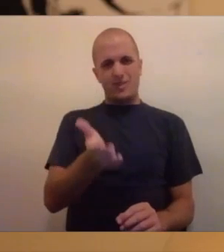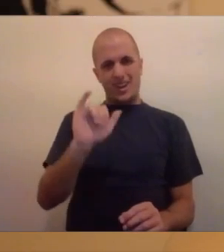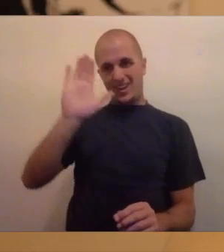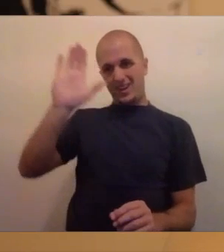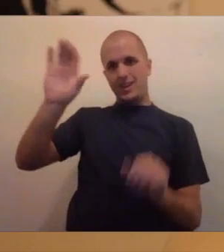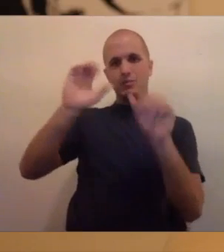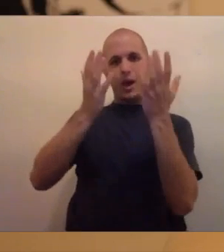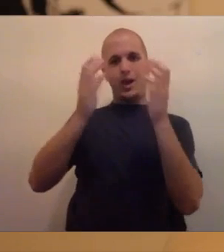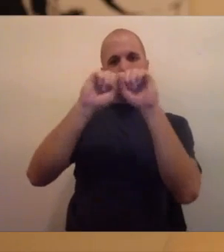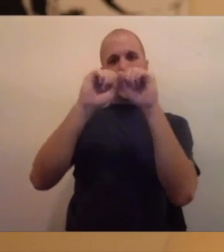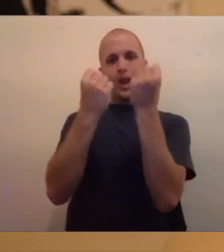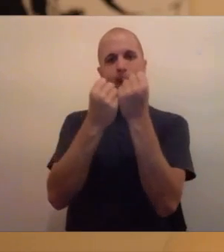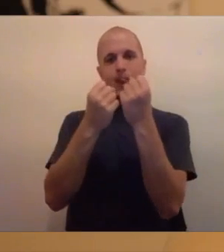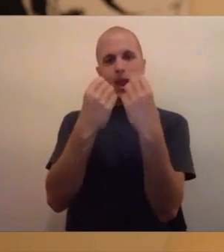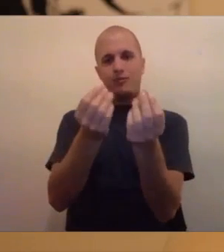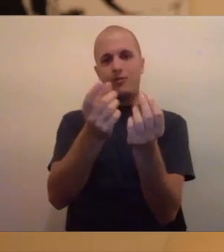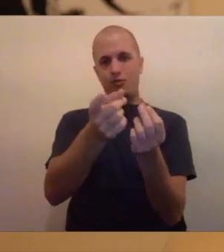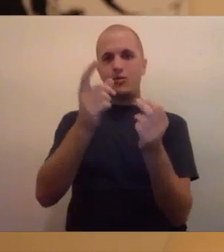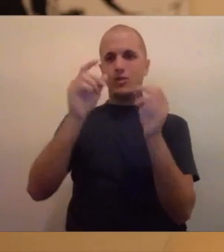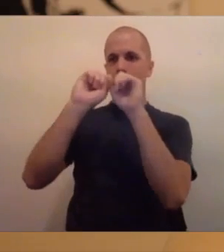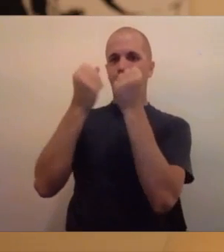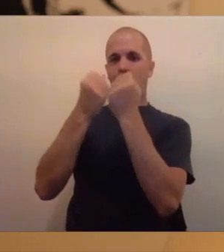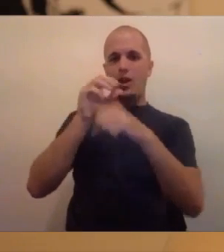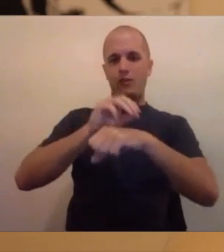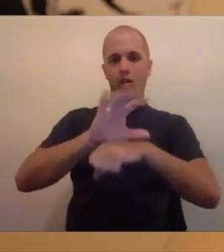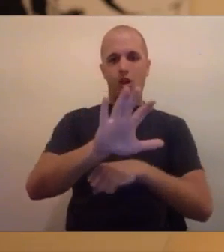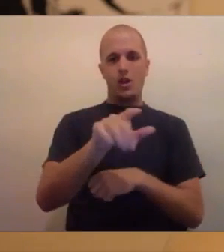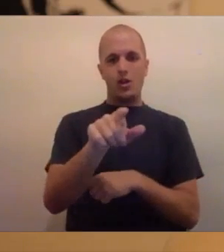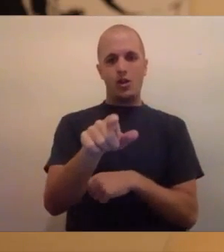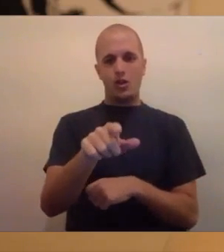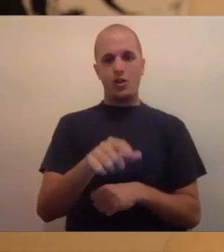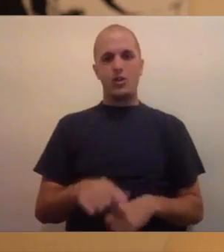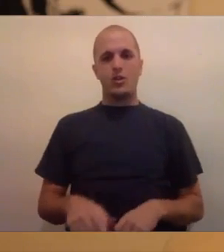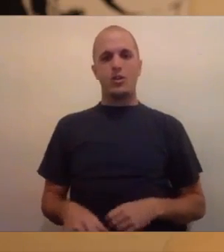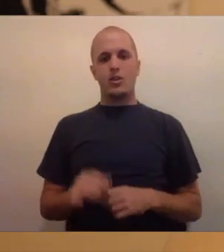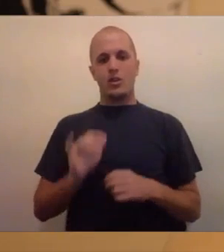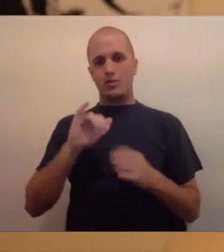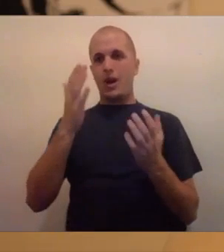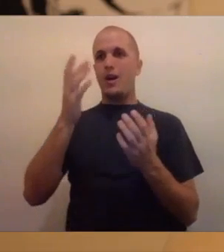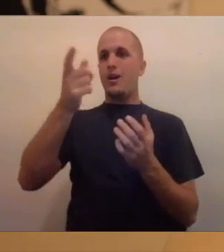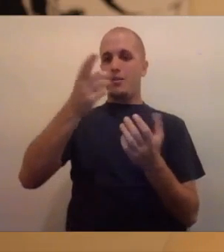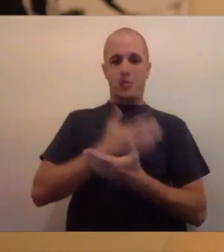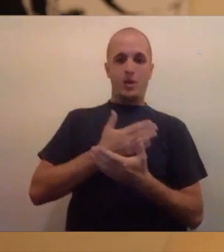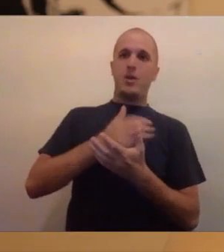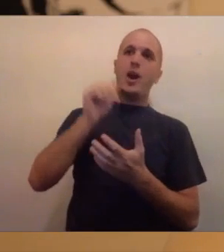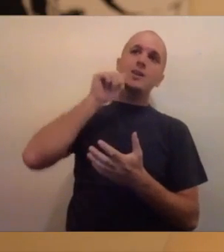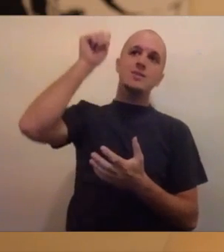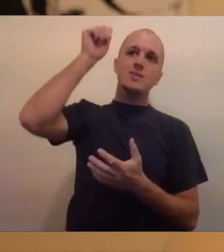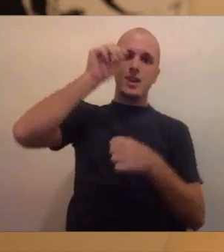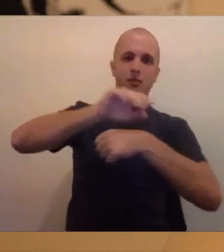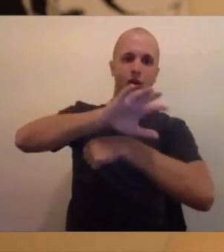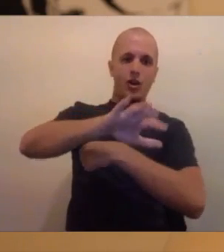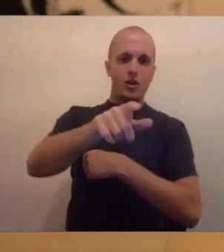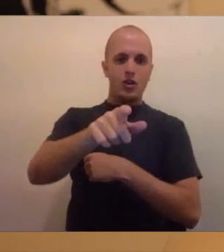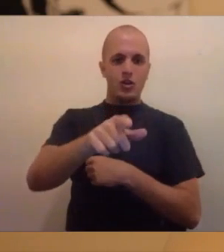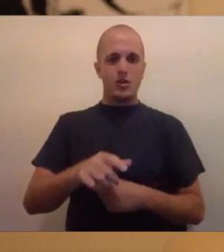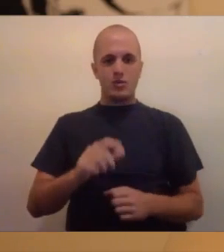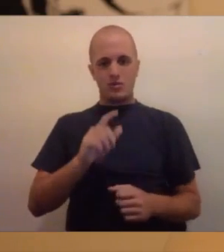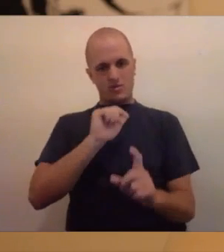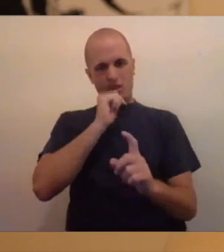it is not your own qualities. Maybe society gave you, grown up people gave you.